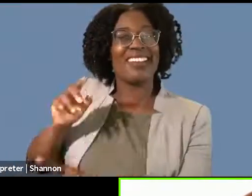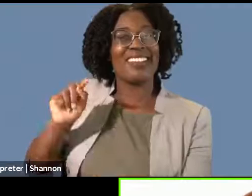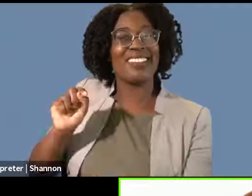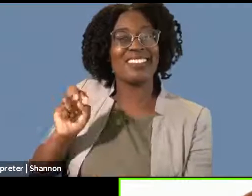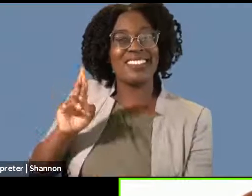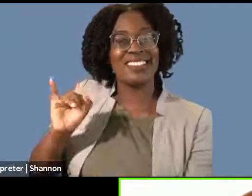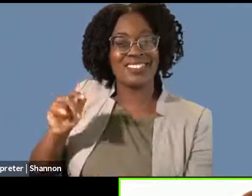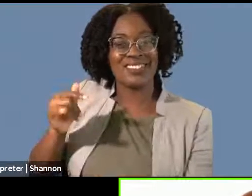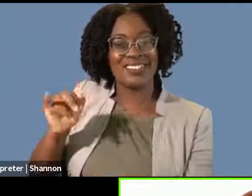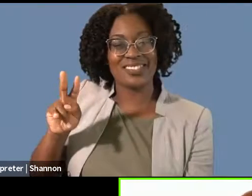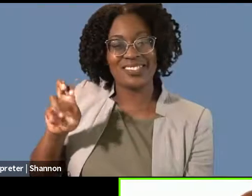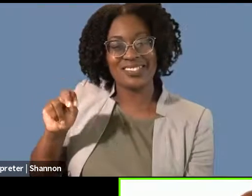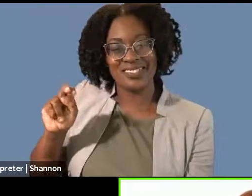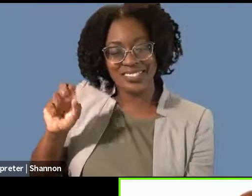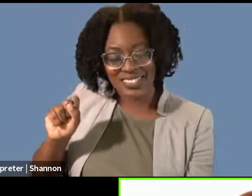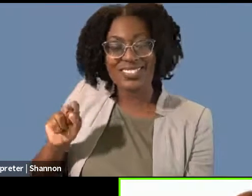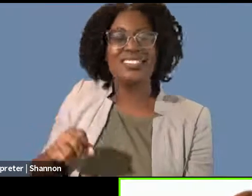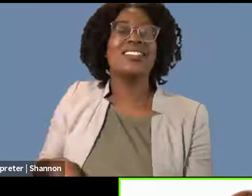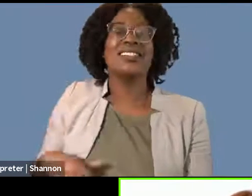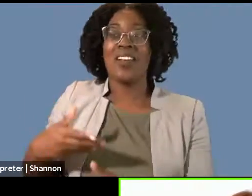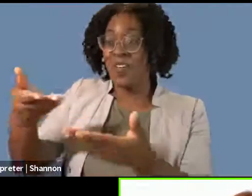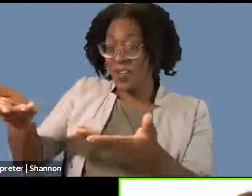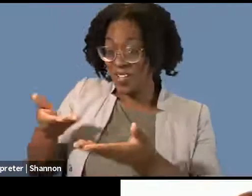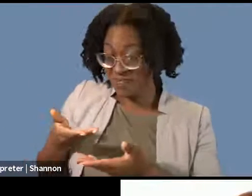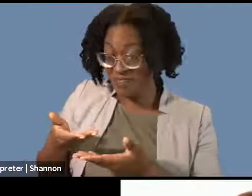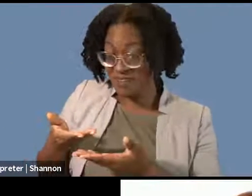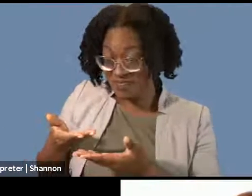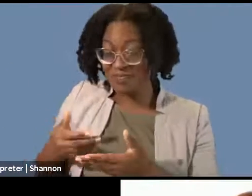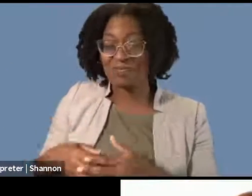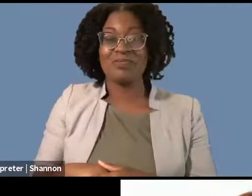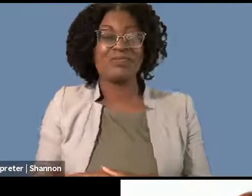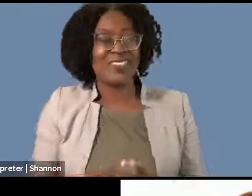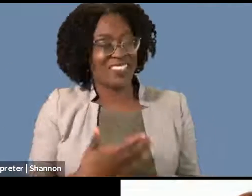radical empathy. Welcome, Terri Givens. TERRI GIVENS: Thank you for having me. I am excited to